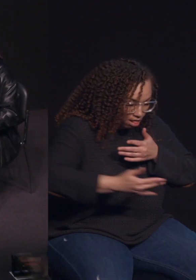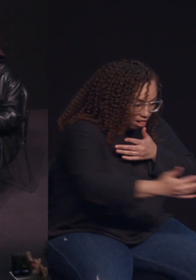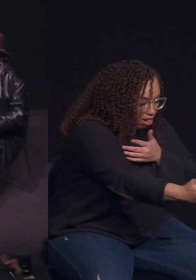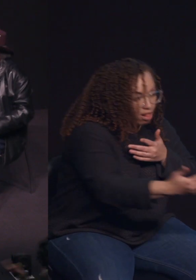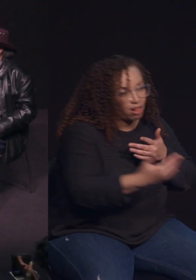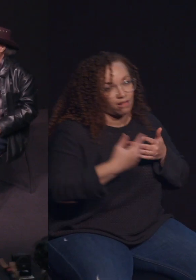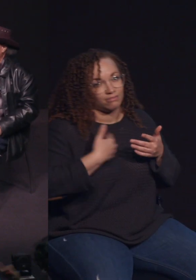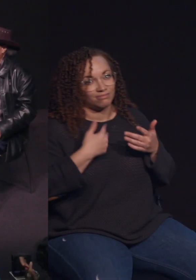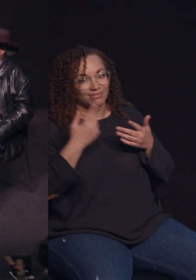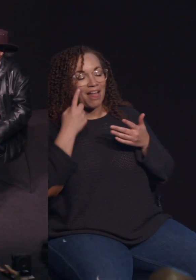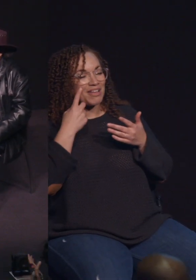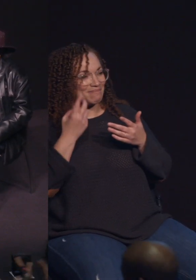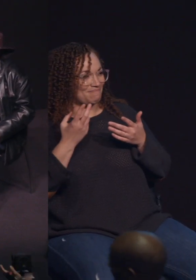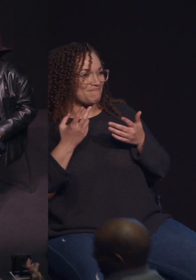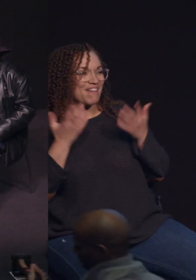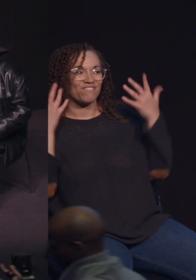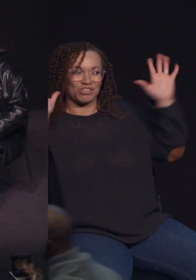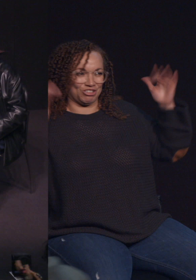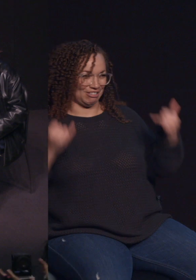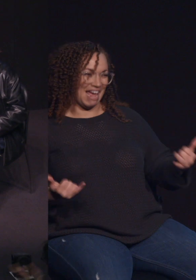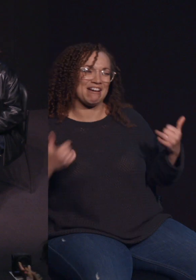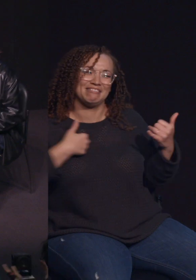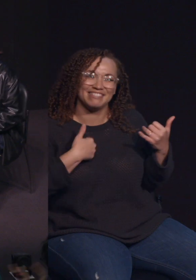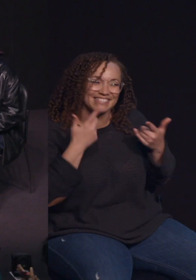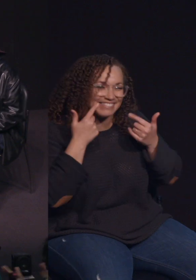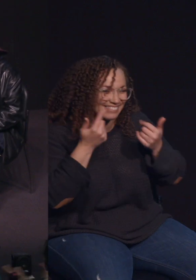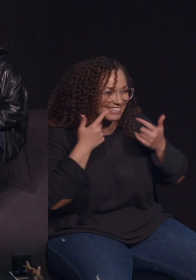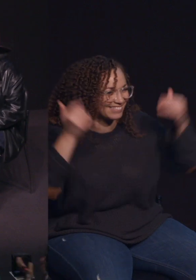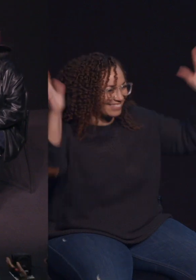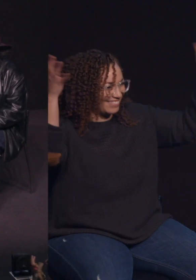[audience applauding]